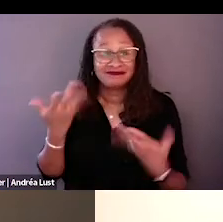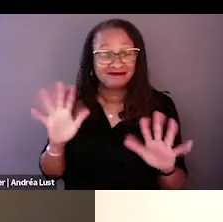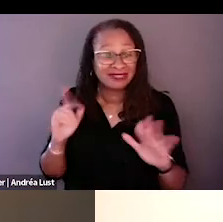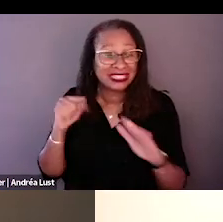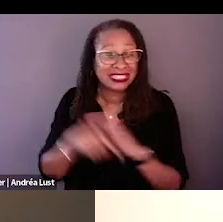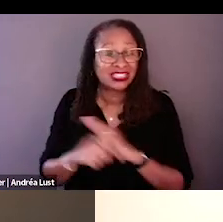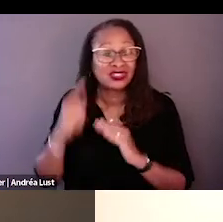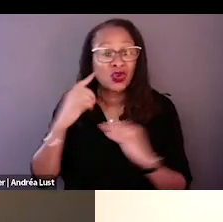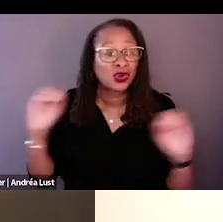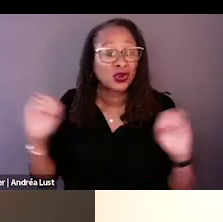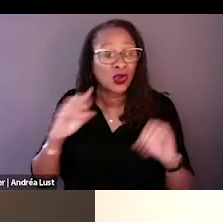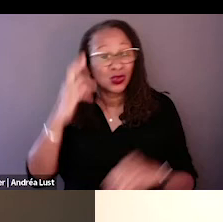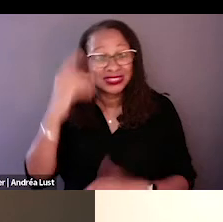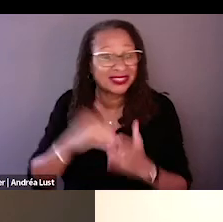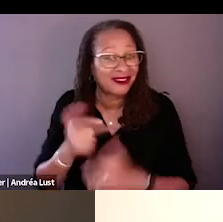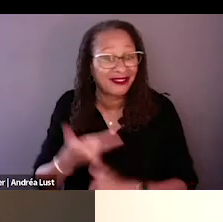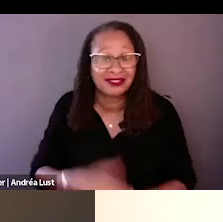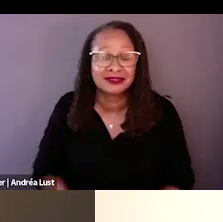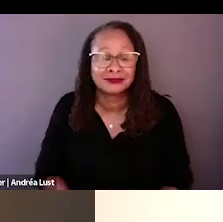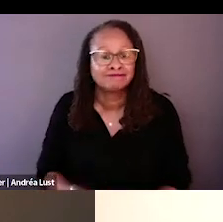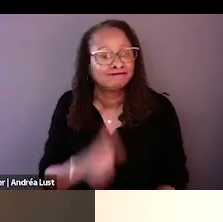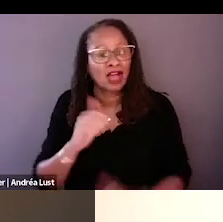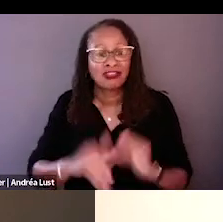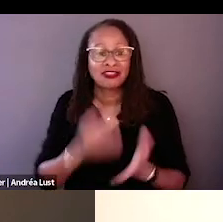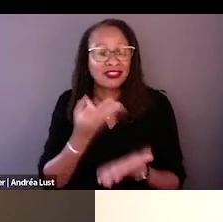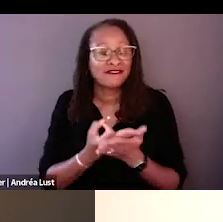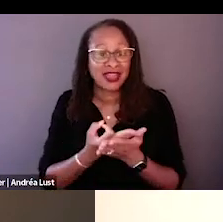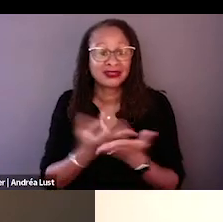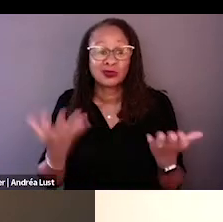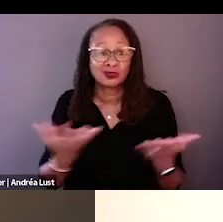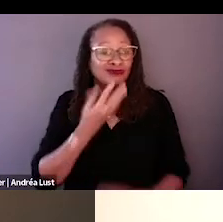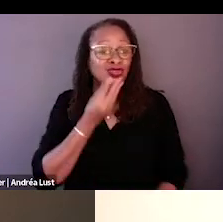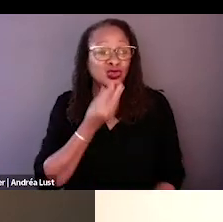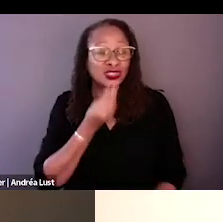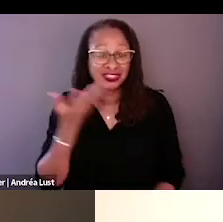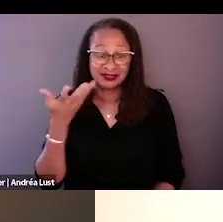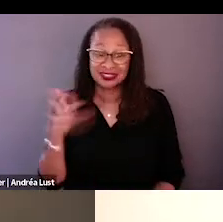eye witness report of the actual deportation of the Jewish citizens.